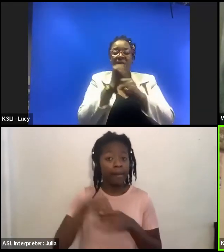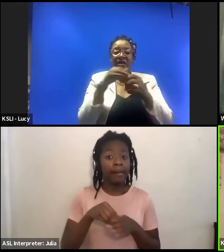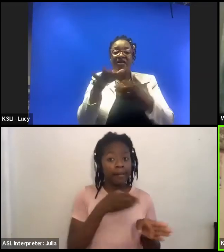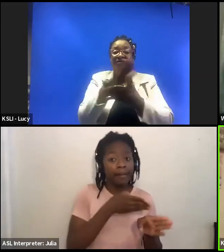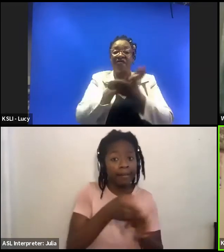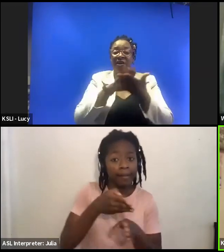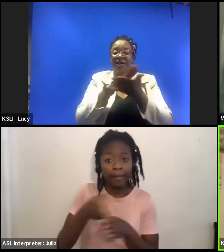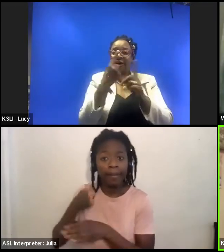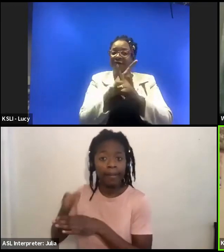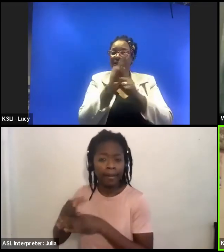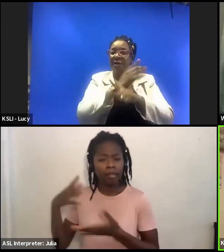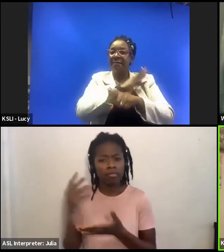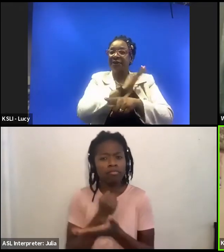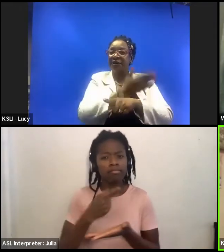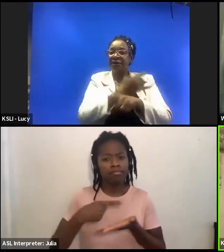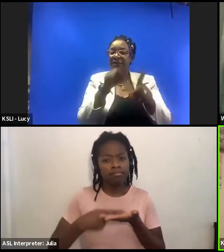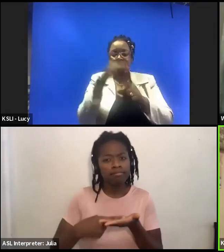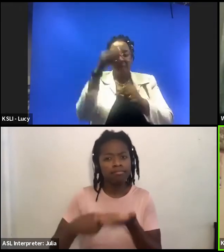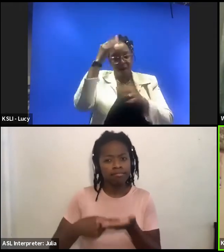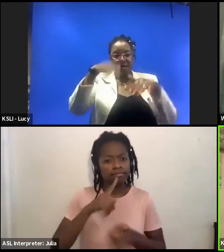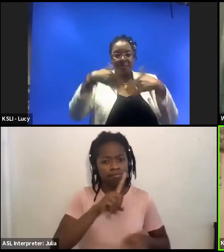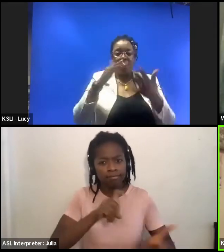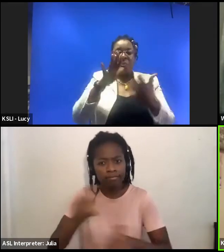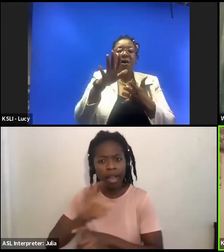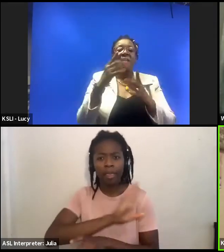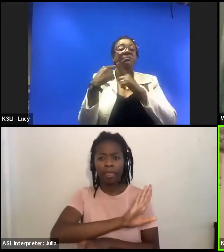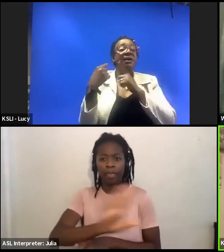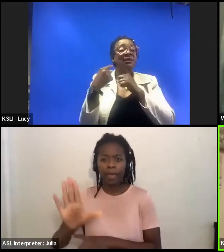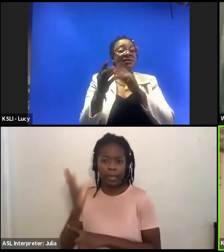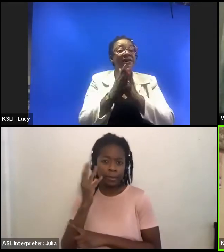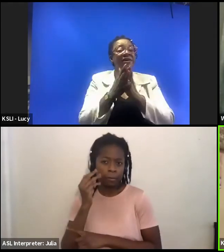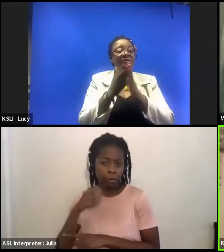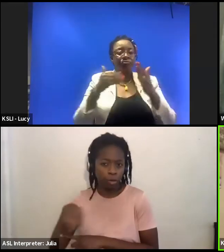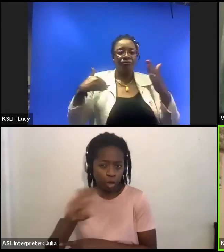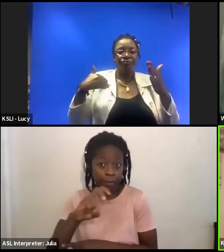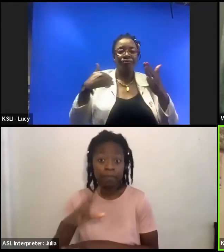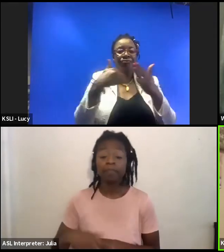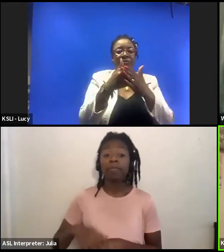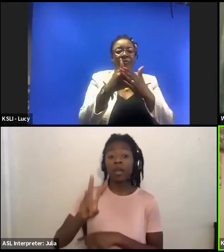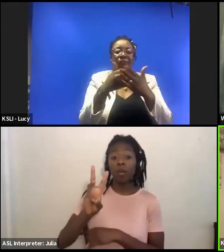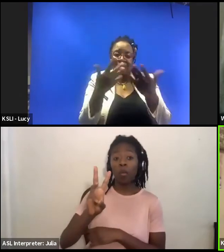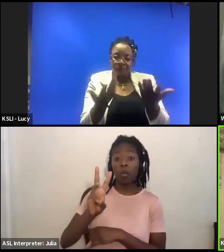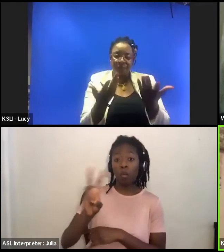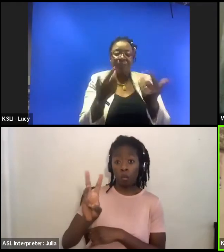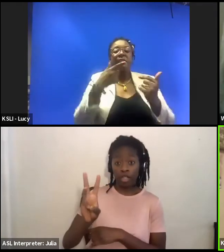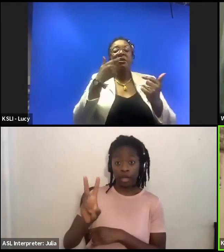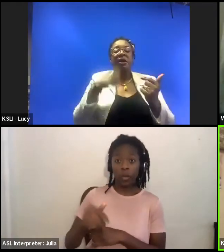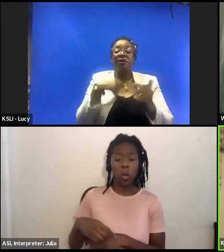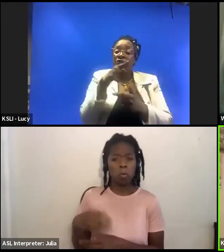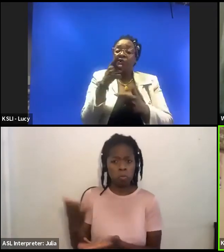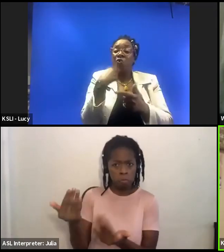and learn about their experience and journey? So Wanjiku, why don't you tell us who you are as a theater artist to start with?